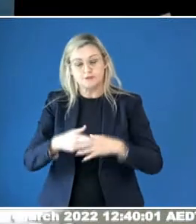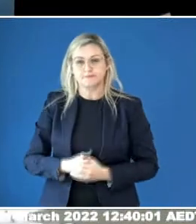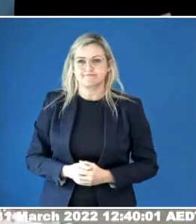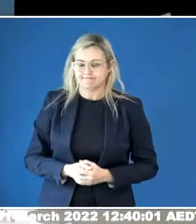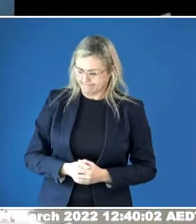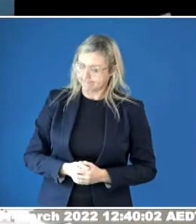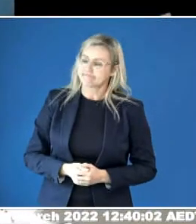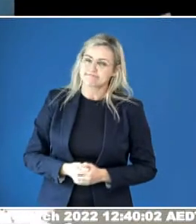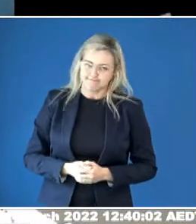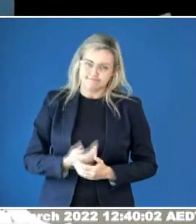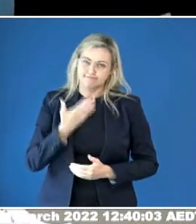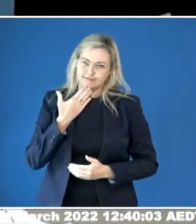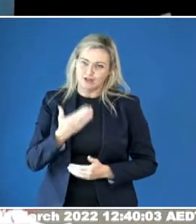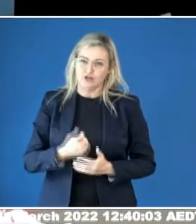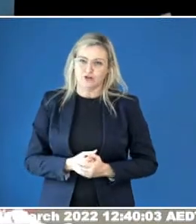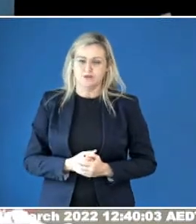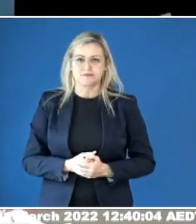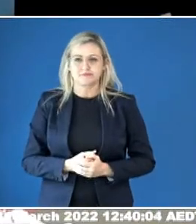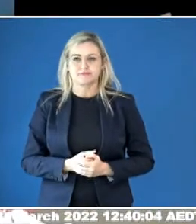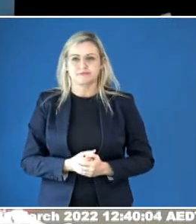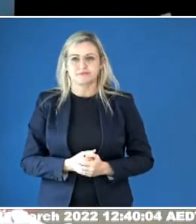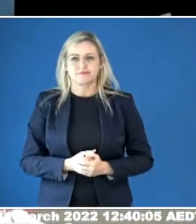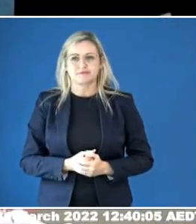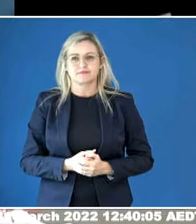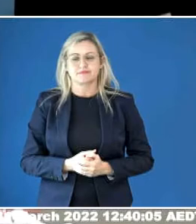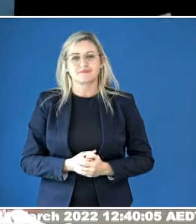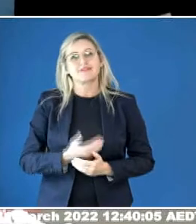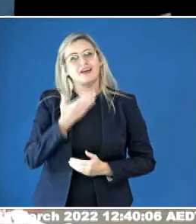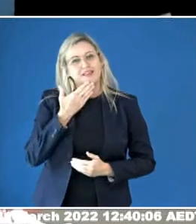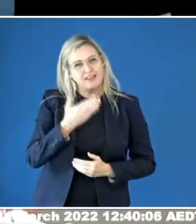I just have a quick question, and thank you, Ms Cumming, for your evidence today.